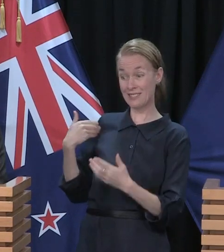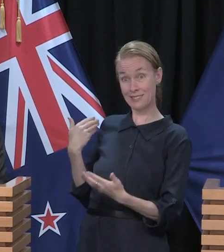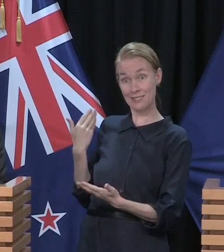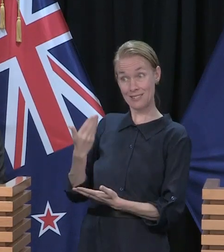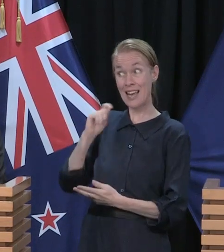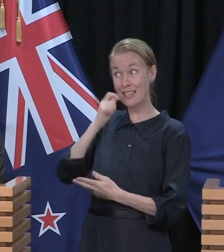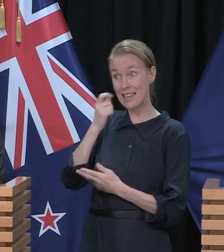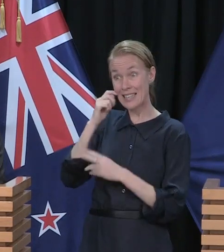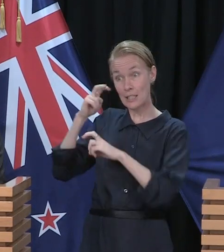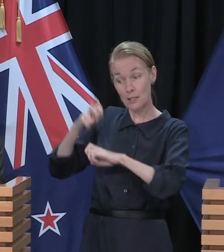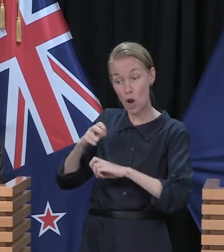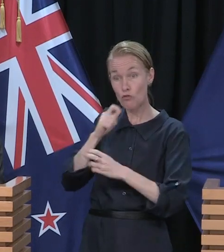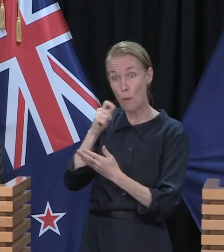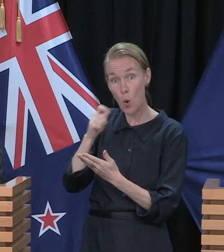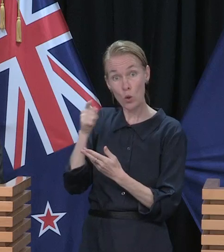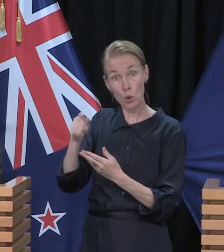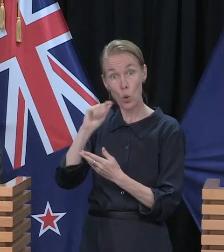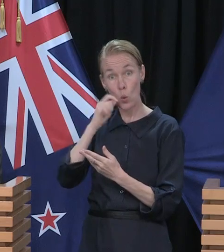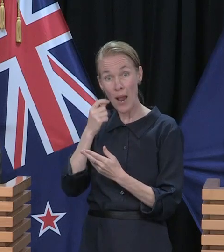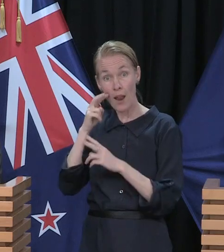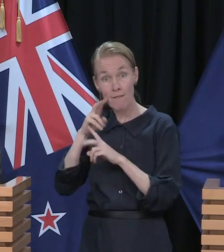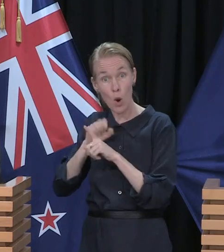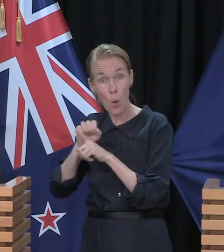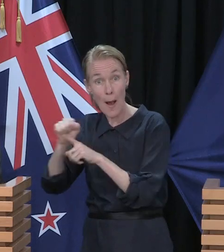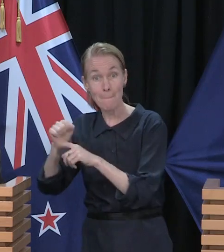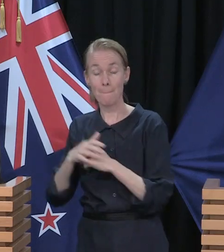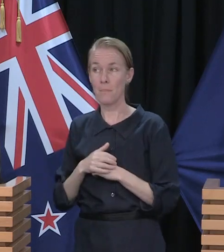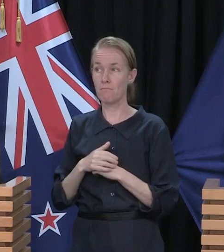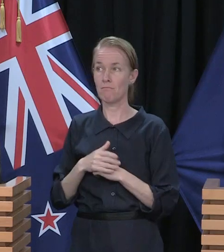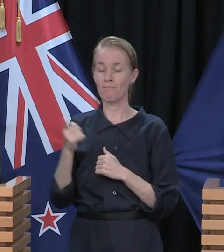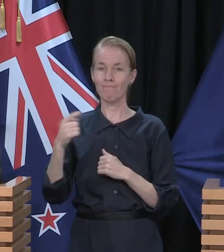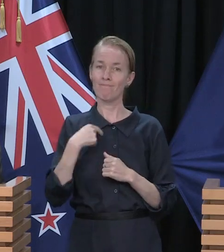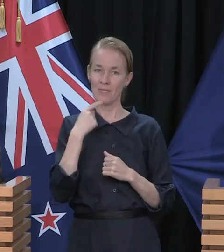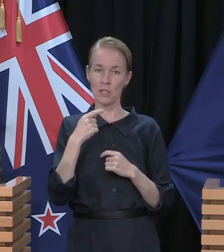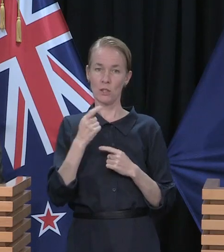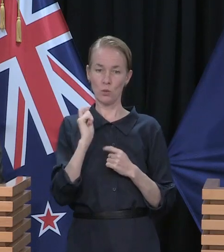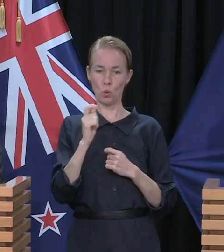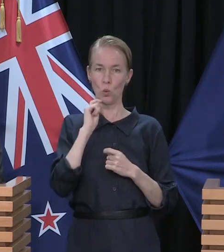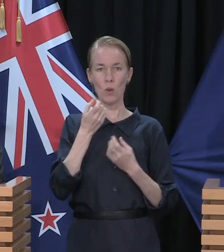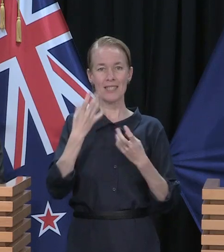Do you as the new minister follow-up on those?